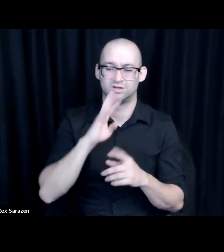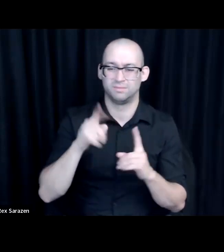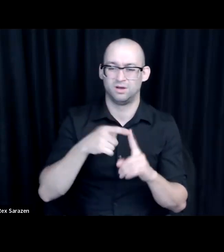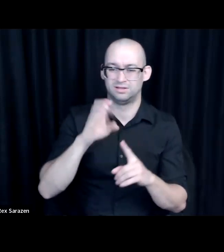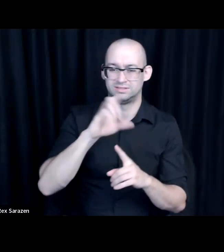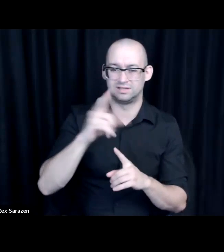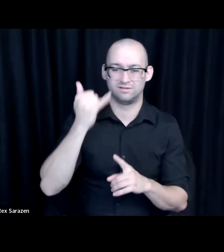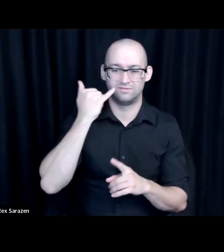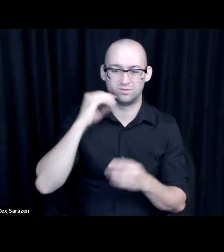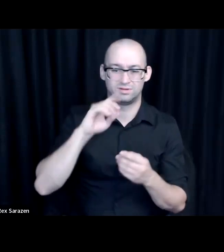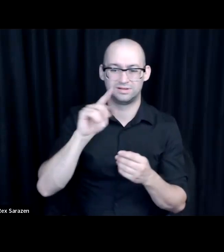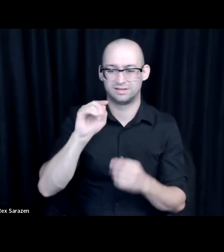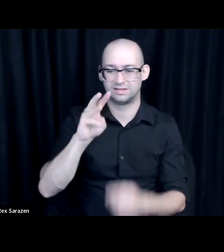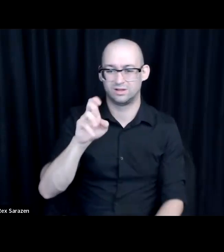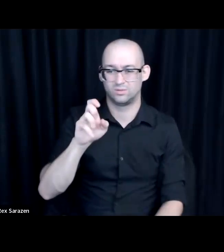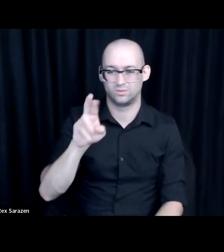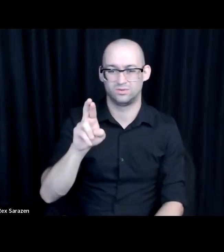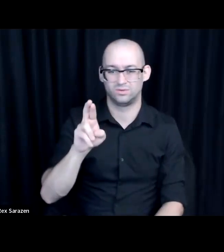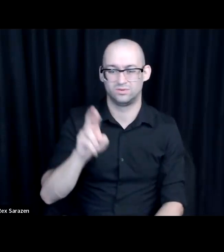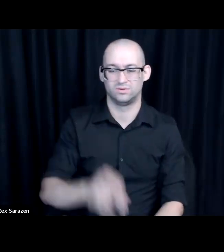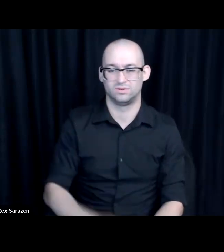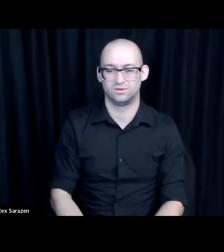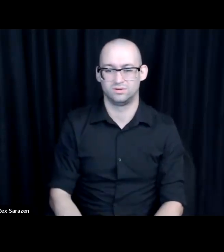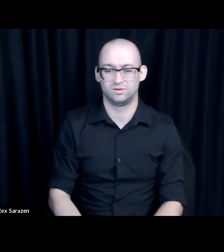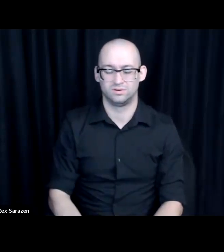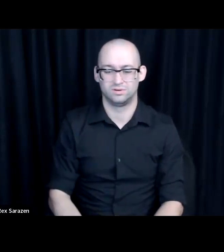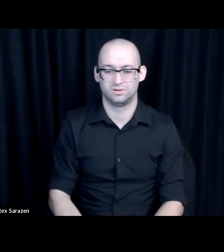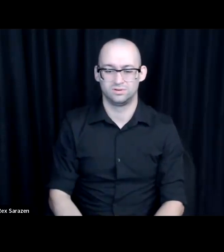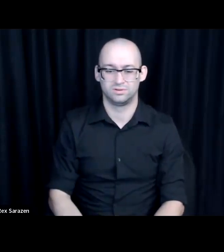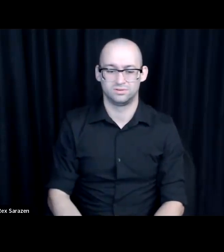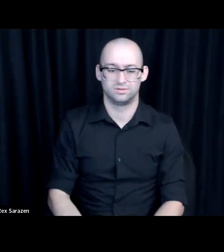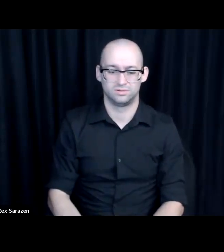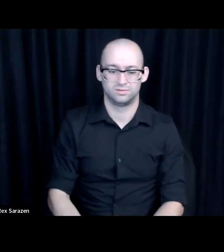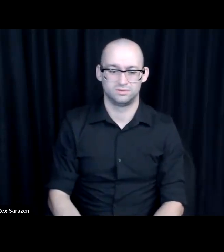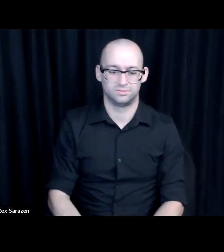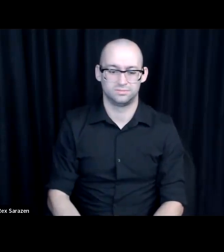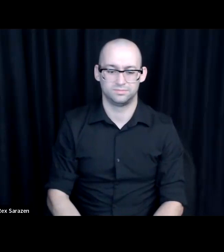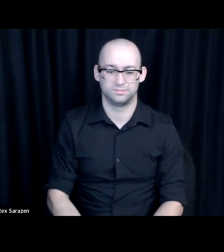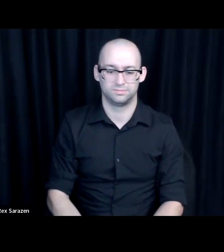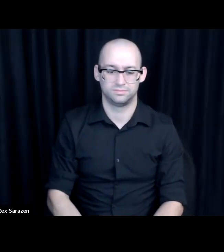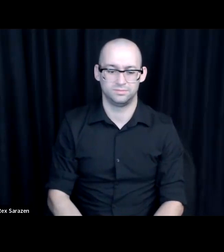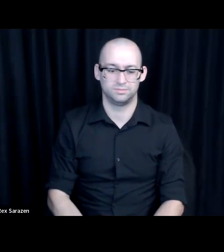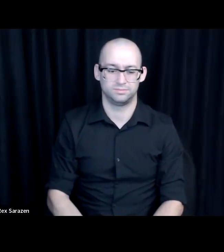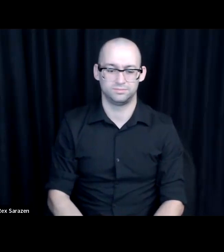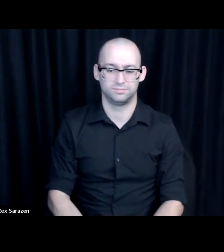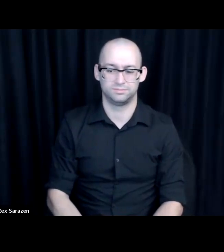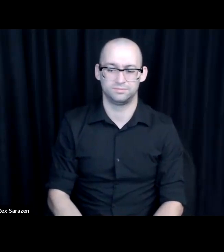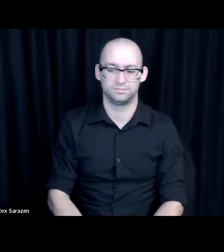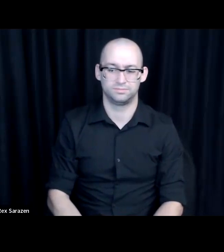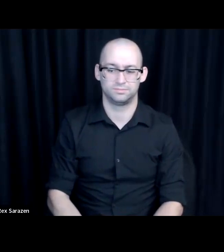going to be a good idea for us to have one. I'd rather do broadband. Yeah. And thank you,